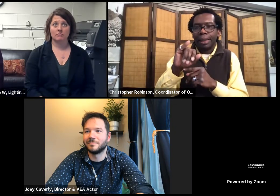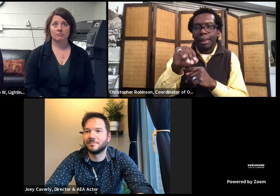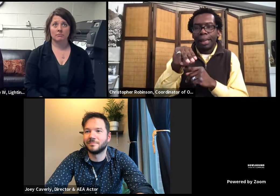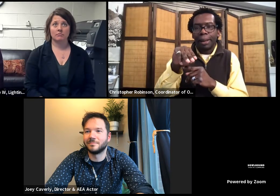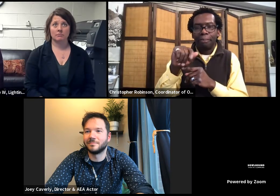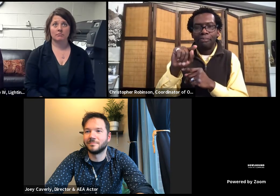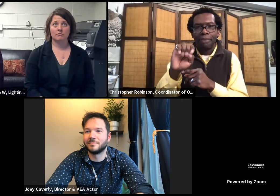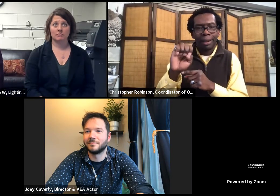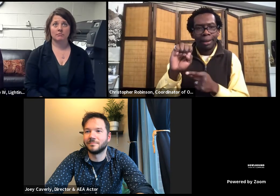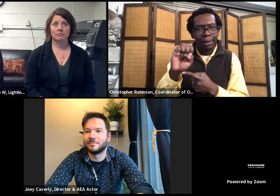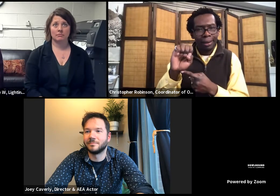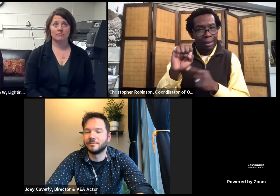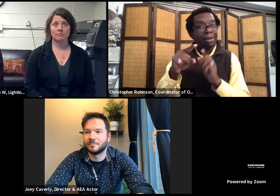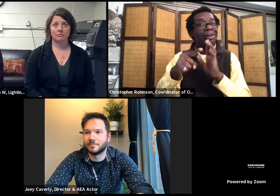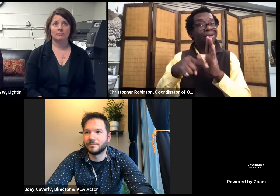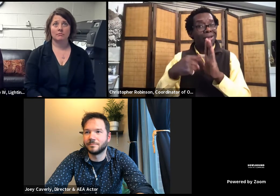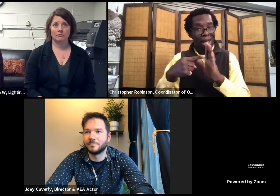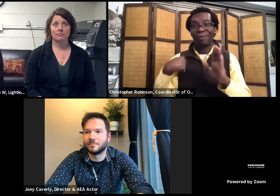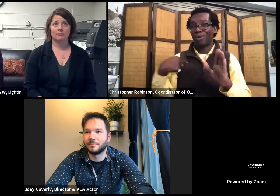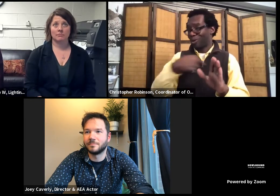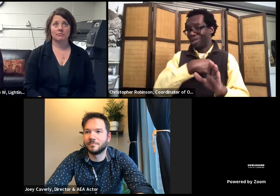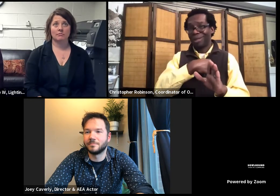but it's a very intimate thing to have.